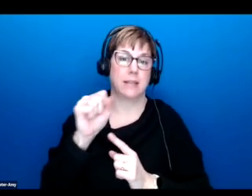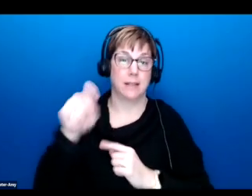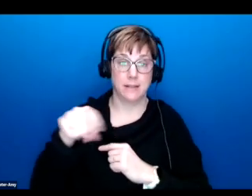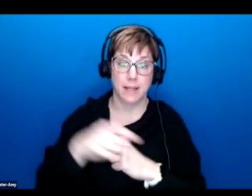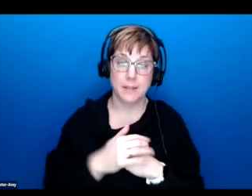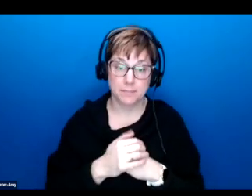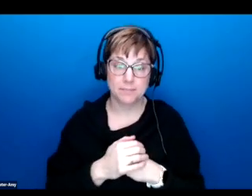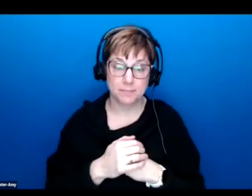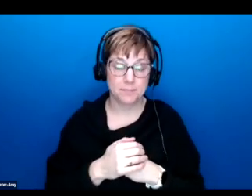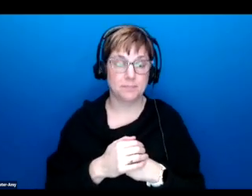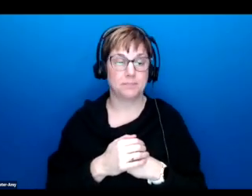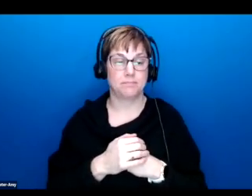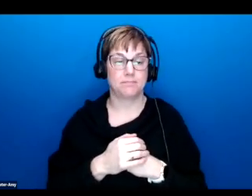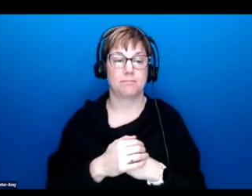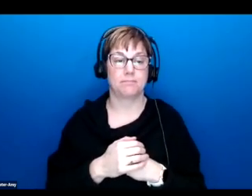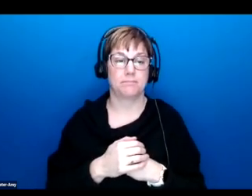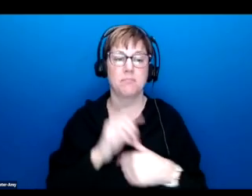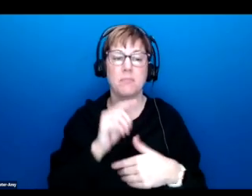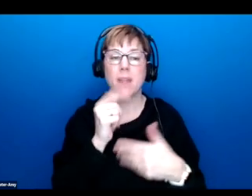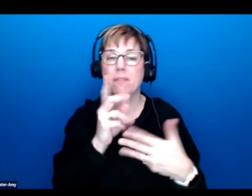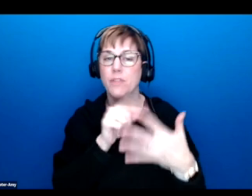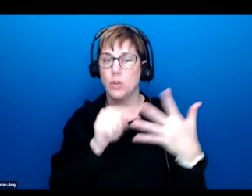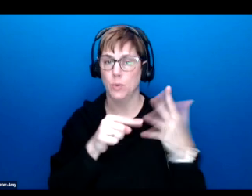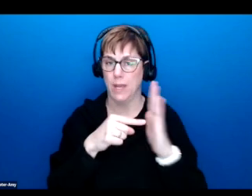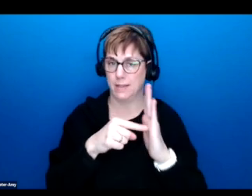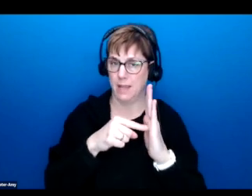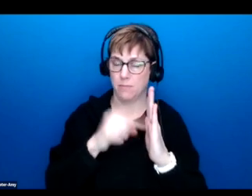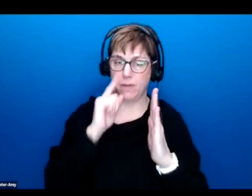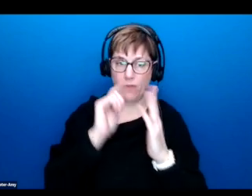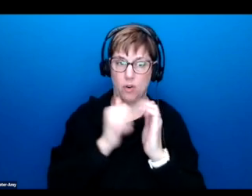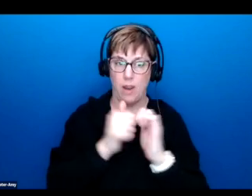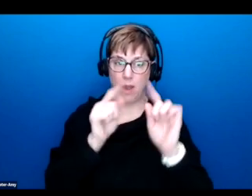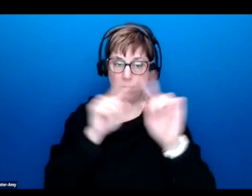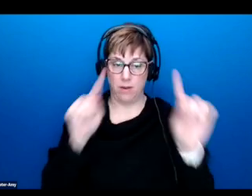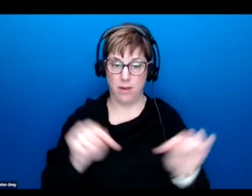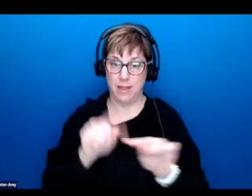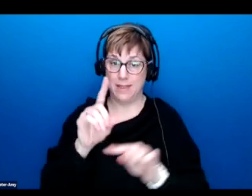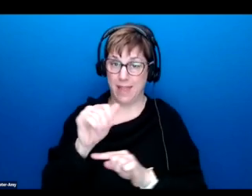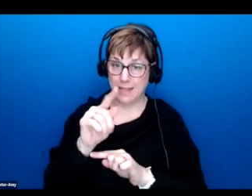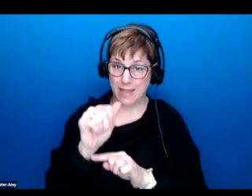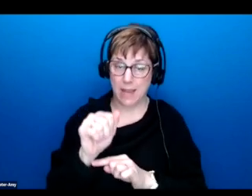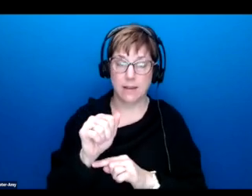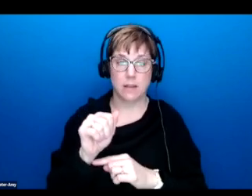These are just a few examples of this data how you all can